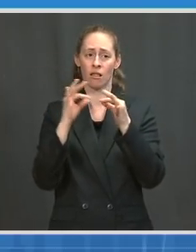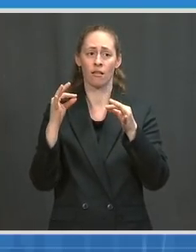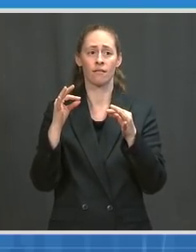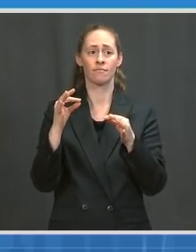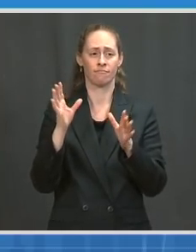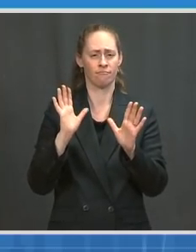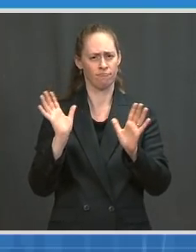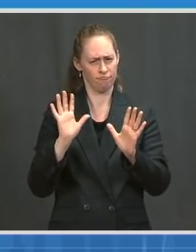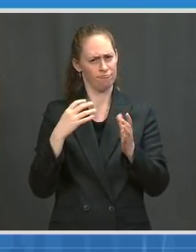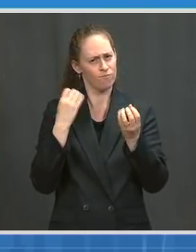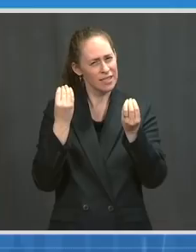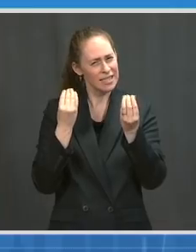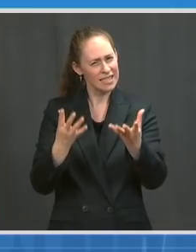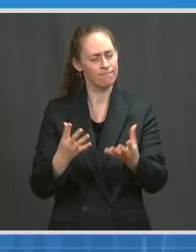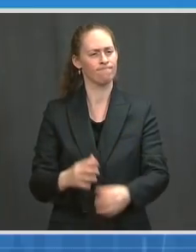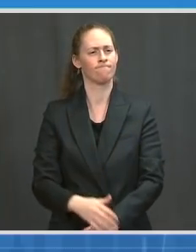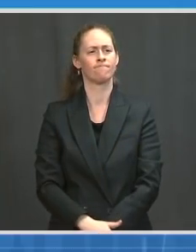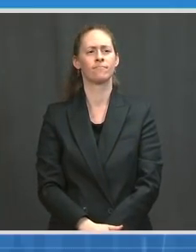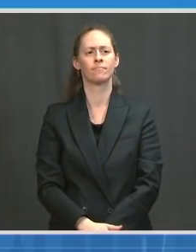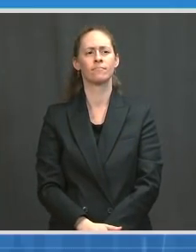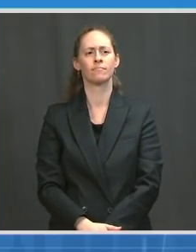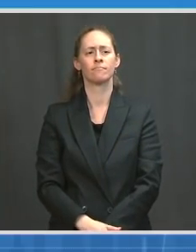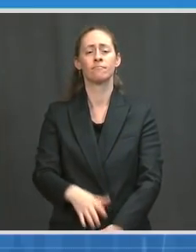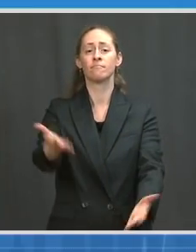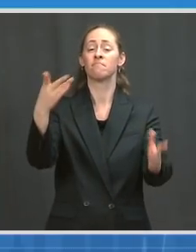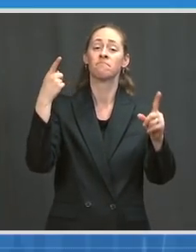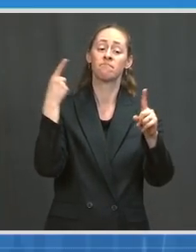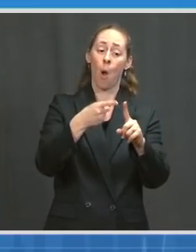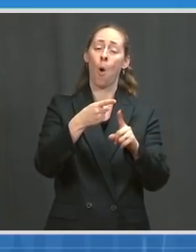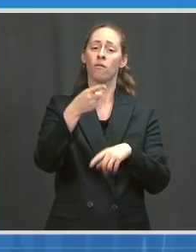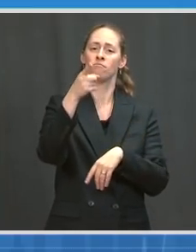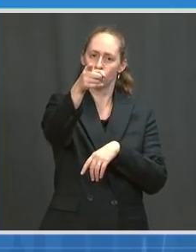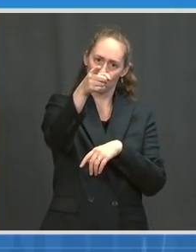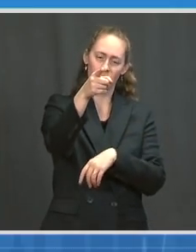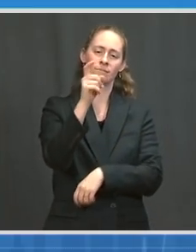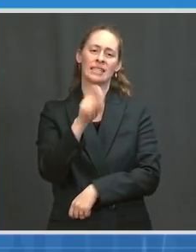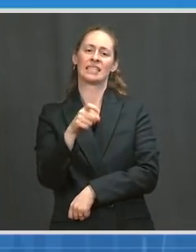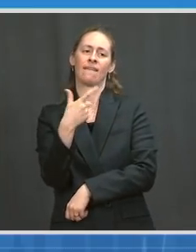We need to get vaccinated because vaccines are highly efficacious.